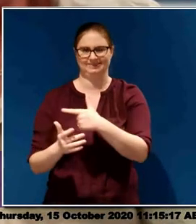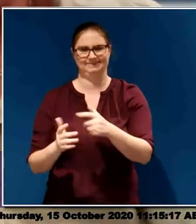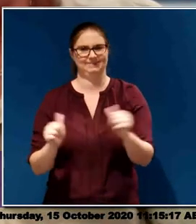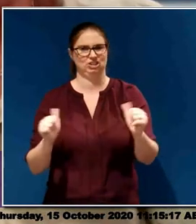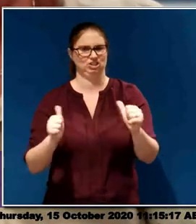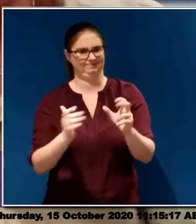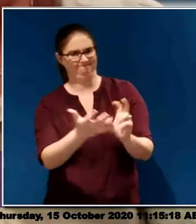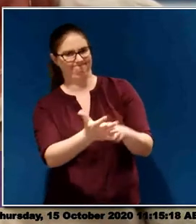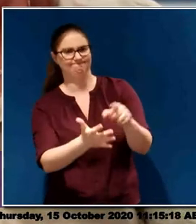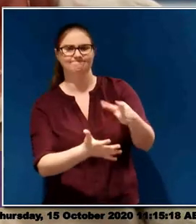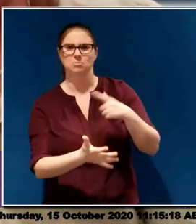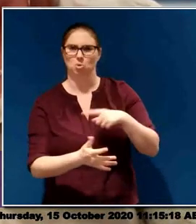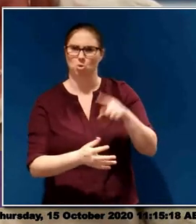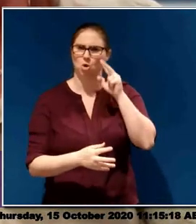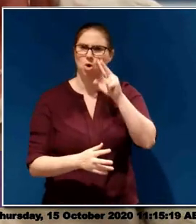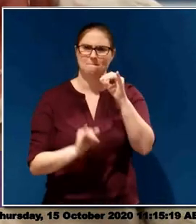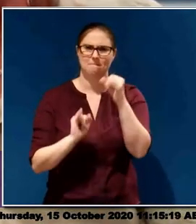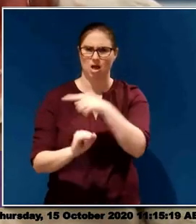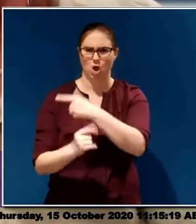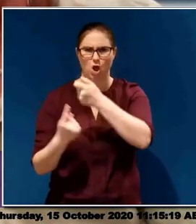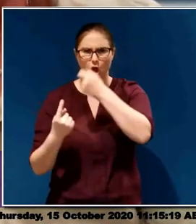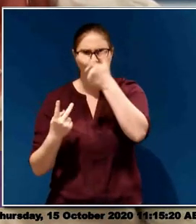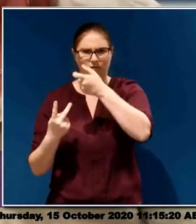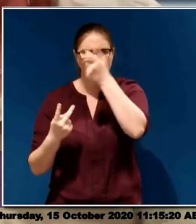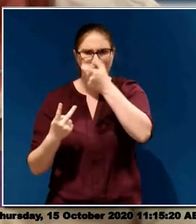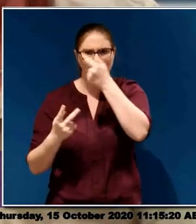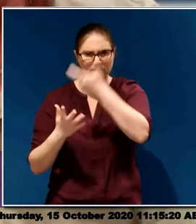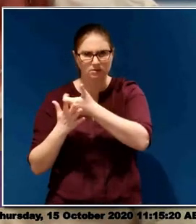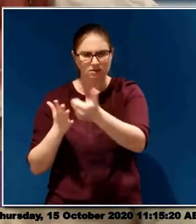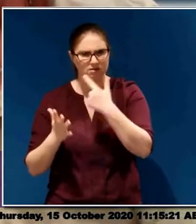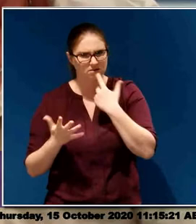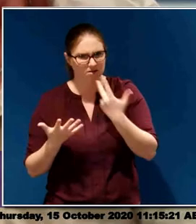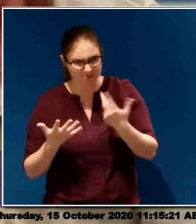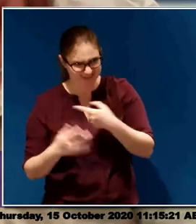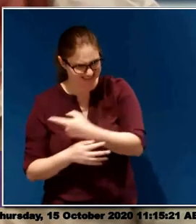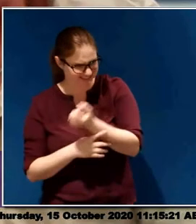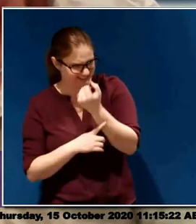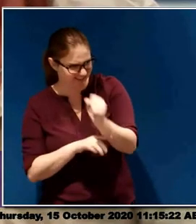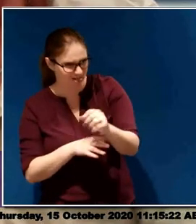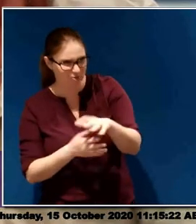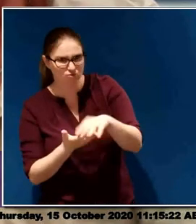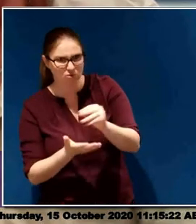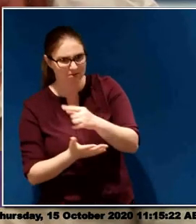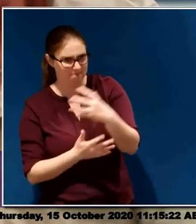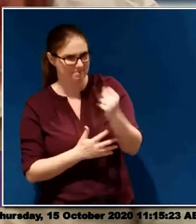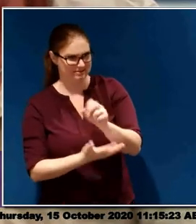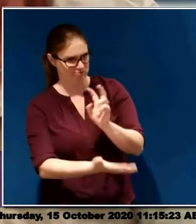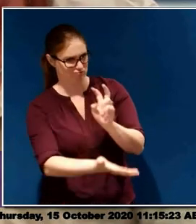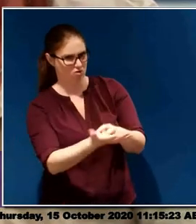And I said, "But he's still a student, he needs to be enrolled somewhere", and that's what they said to me "Yeah, but not on our books, it looks bad we've got